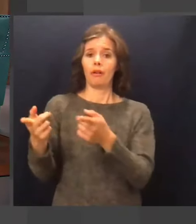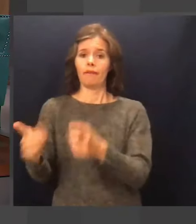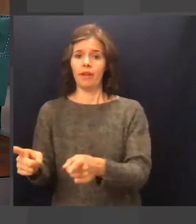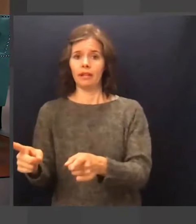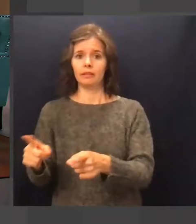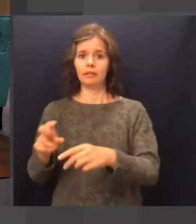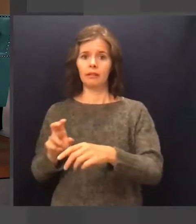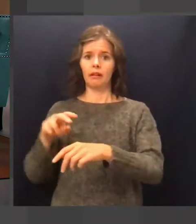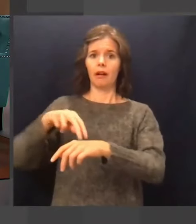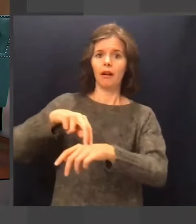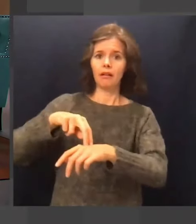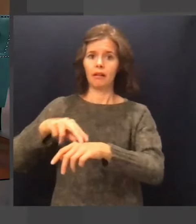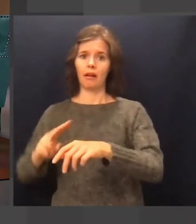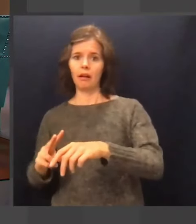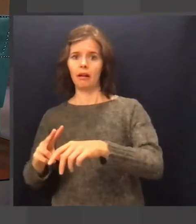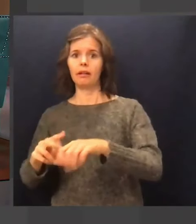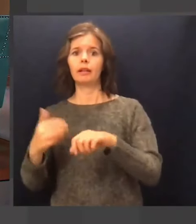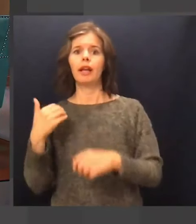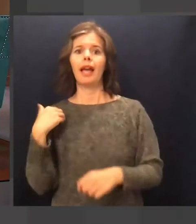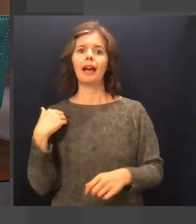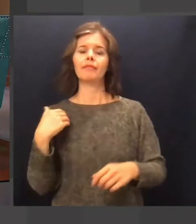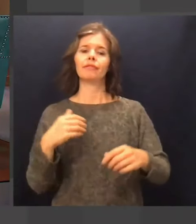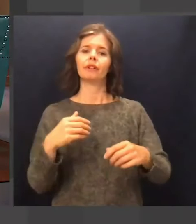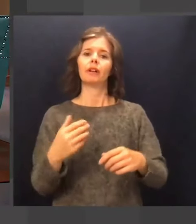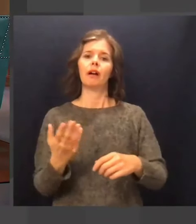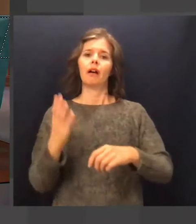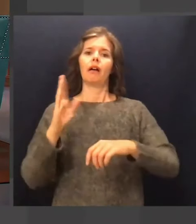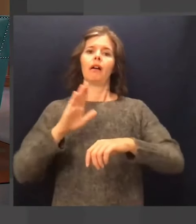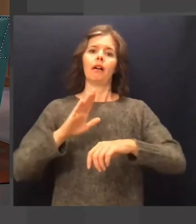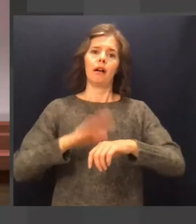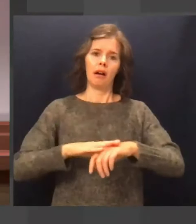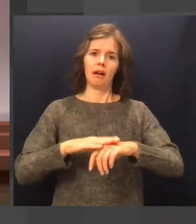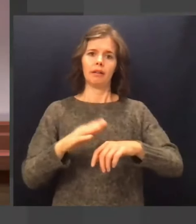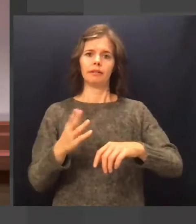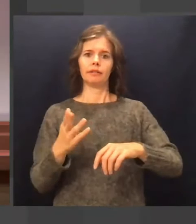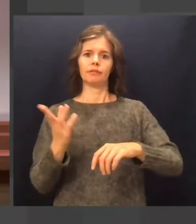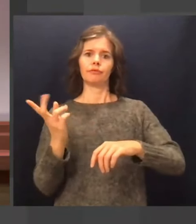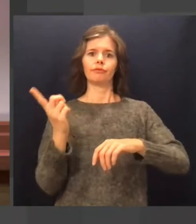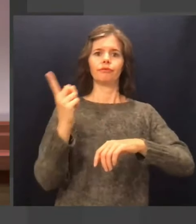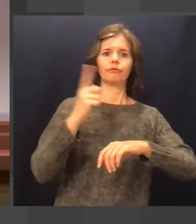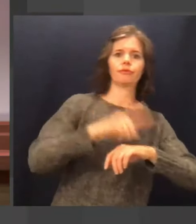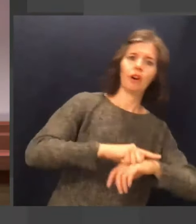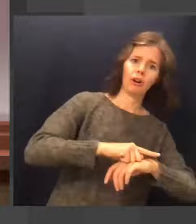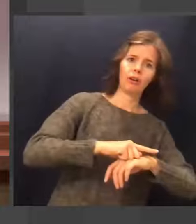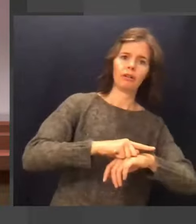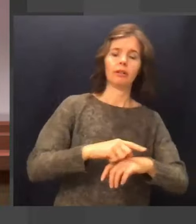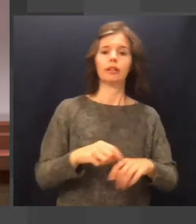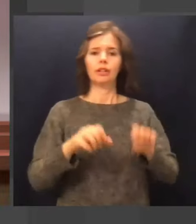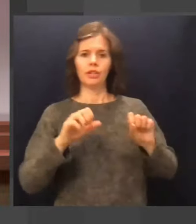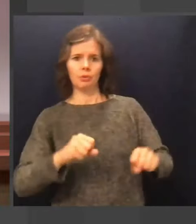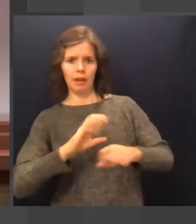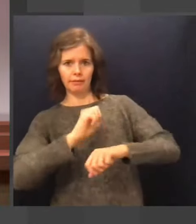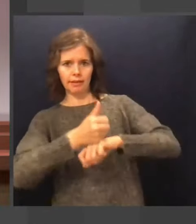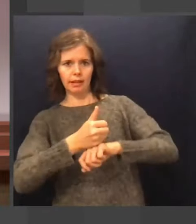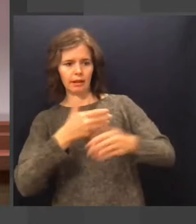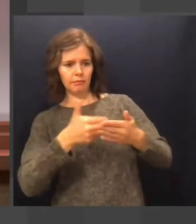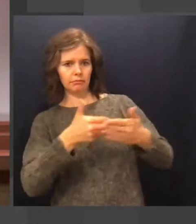SO WE MADE IT SO ANOTHER ONE OF THESE EVENTS SIMILAR TO THE ON STEP ON IS WE HAVE AN ON FALL ON.